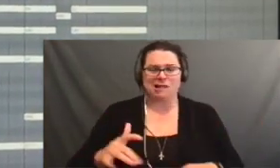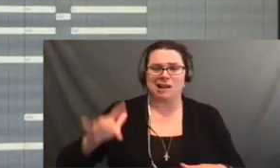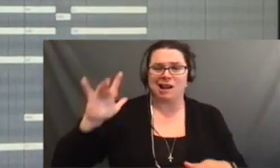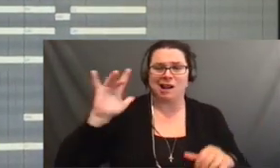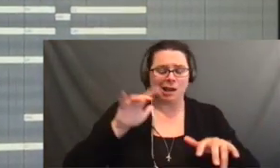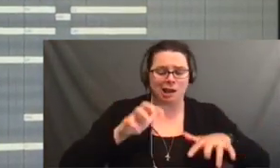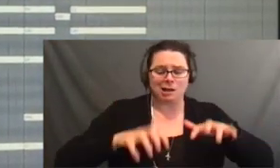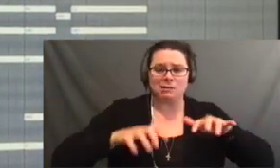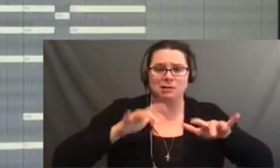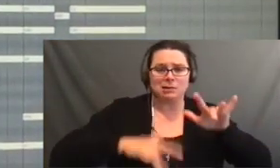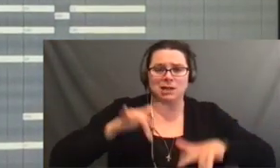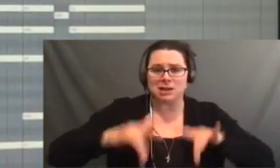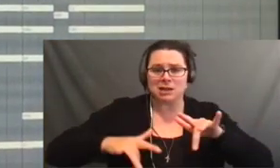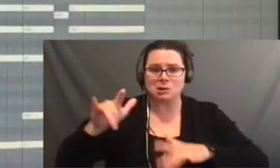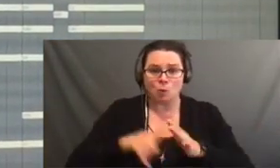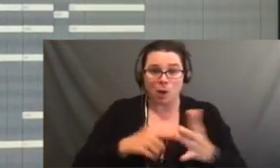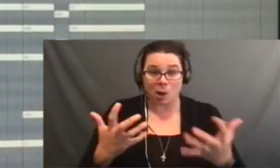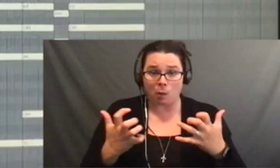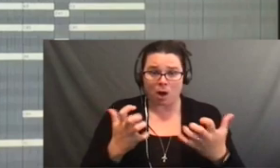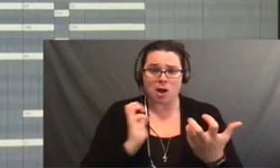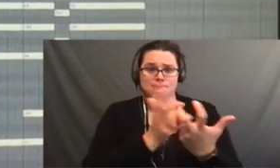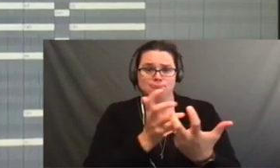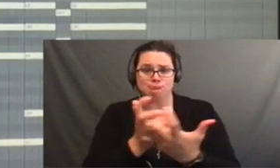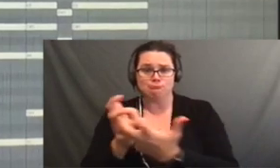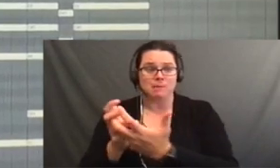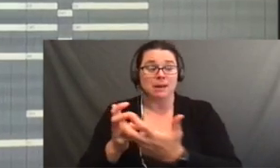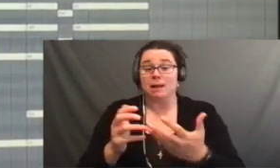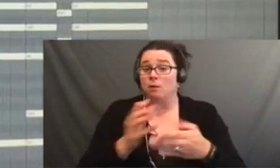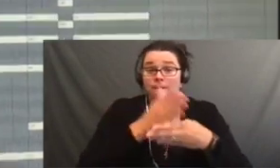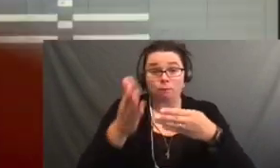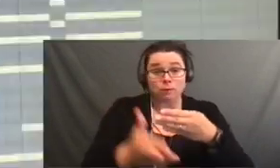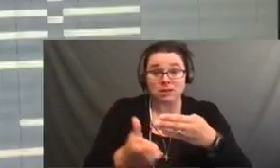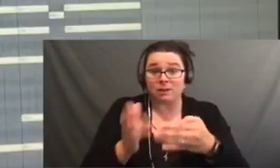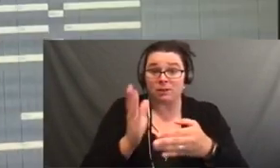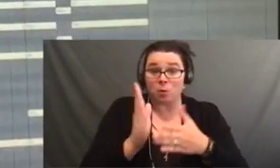I just clicked in all of the notes individually. And it sounds like this.